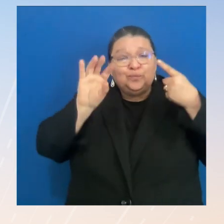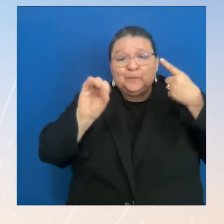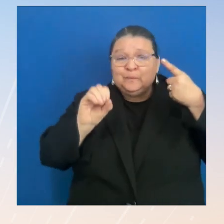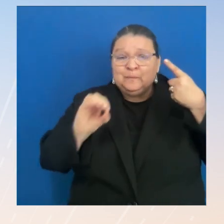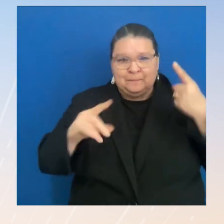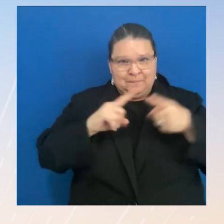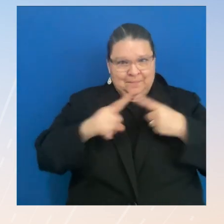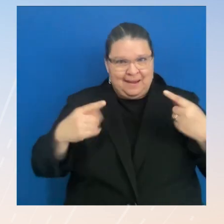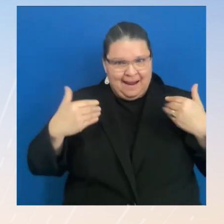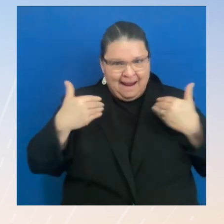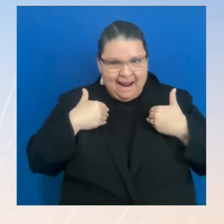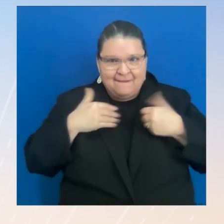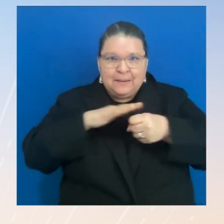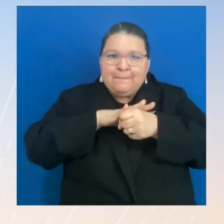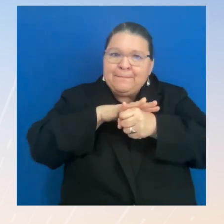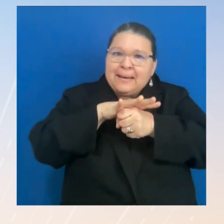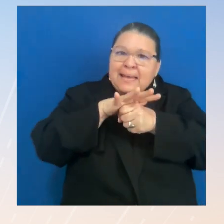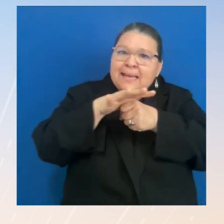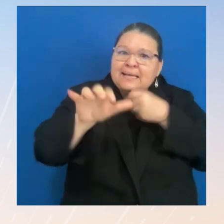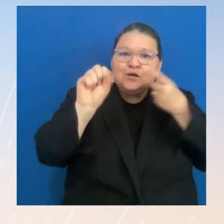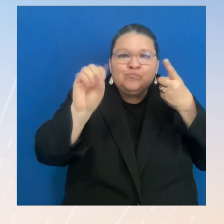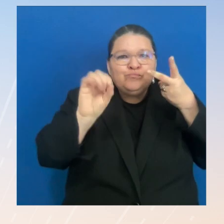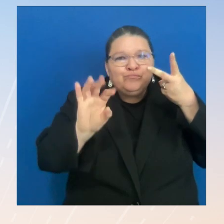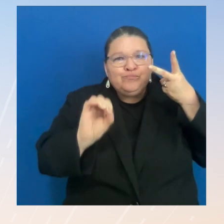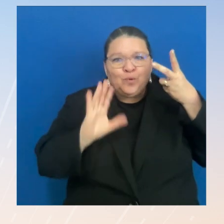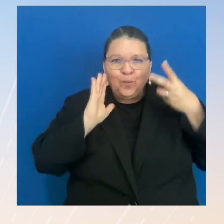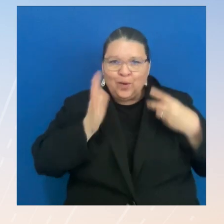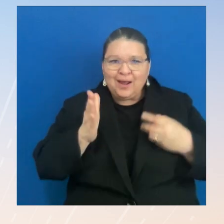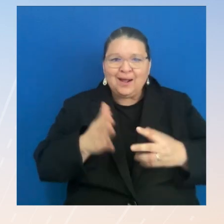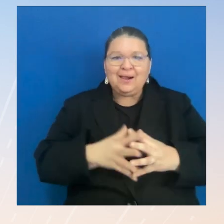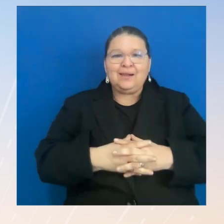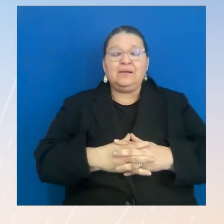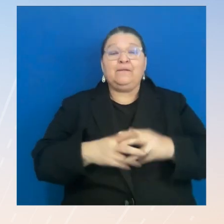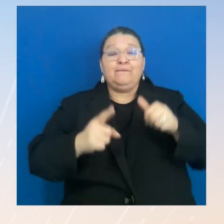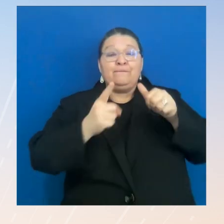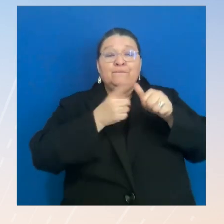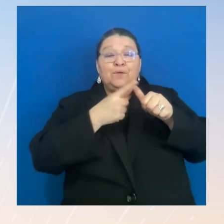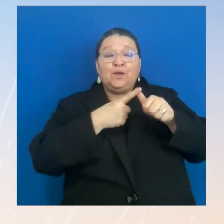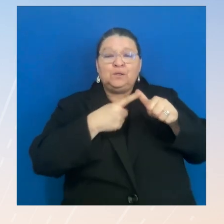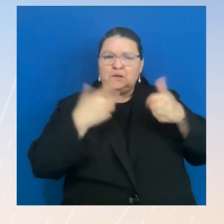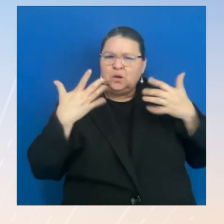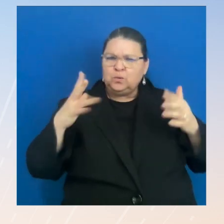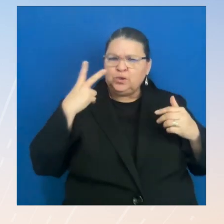First, as you may have seen and many of you reported, today we've outlined the severe and immediate consequences